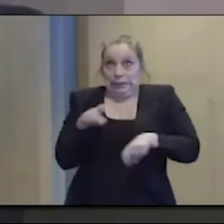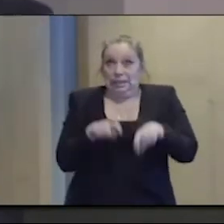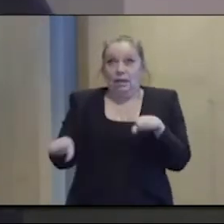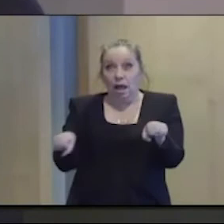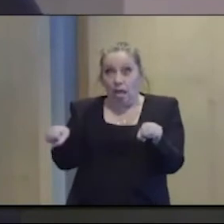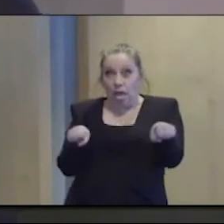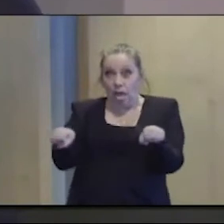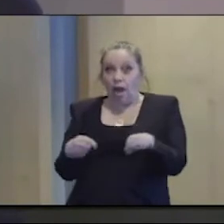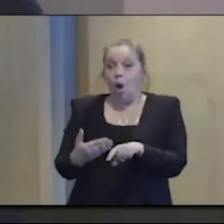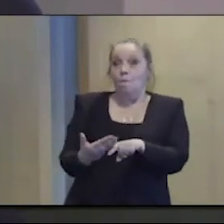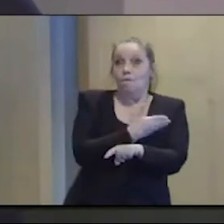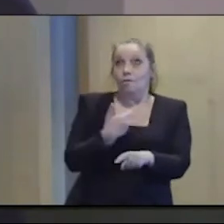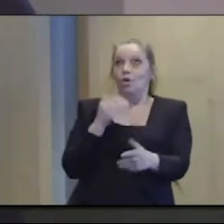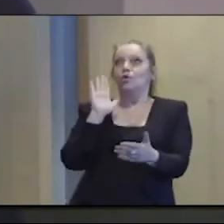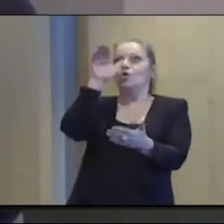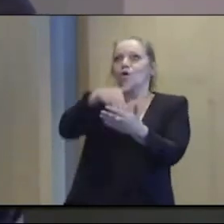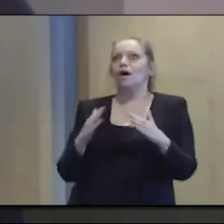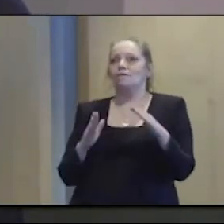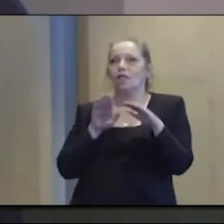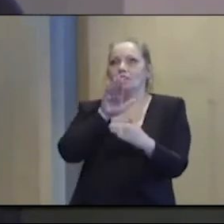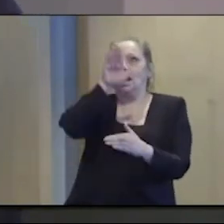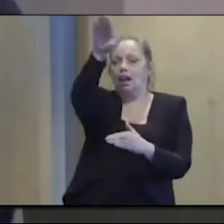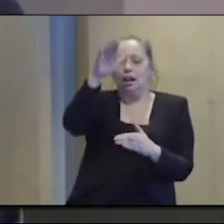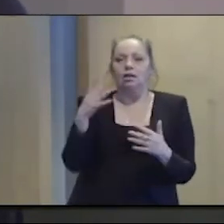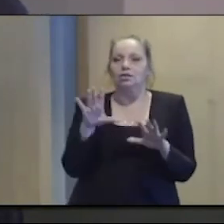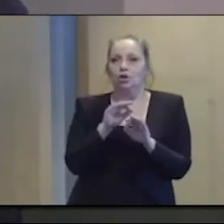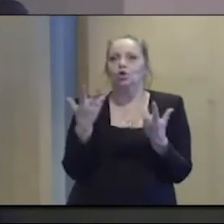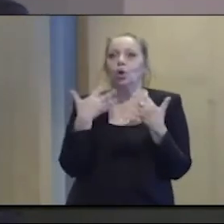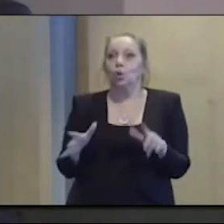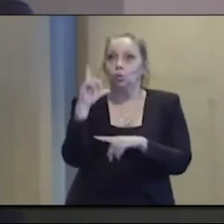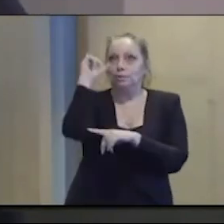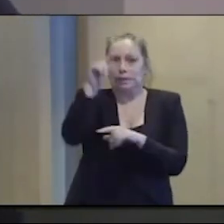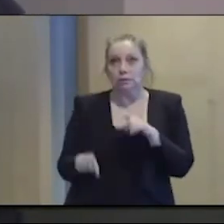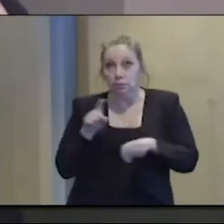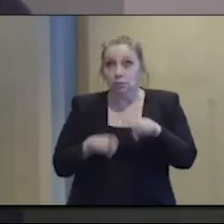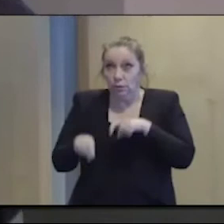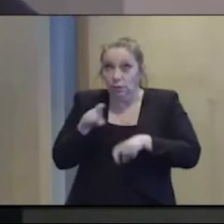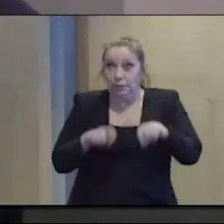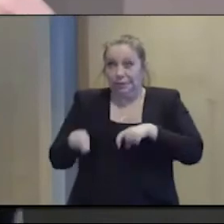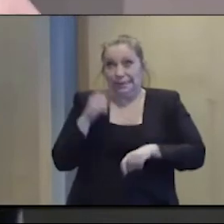a bit before you get the hill so that you don't lose any of your speed. And and so inertia and